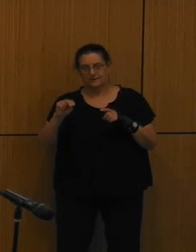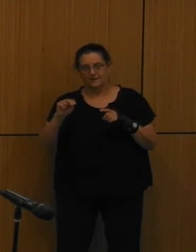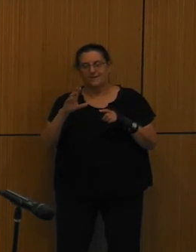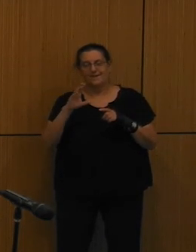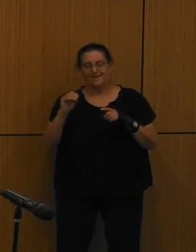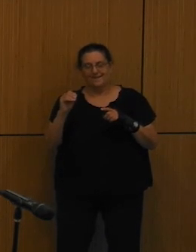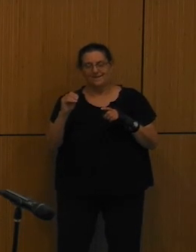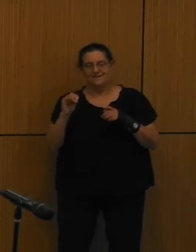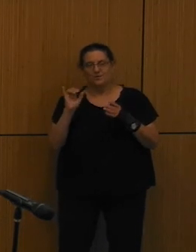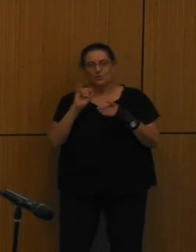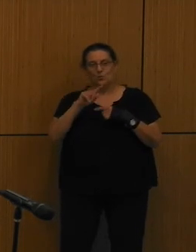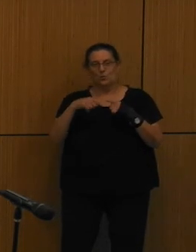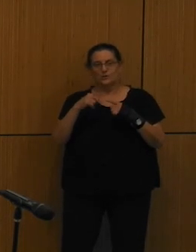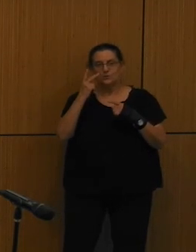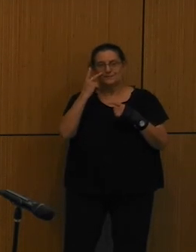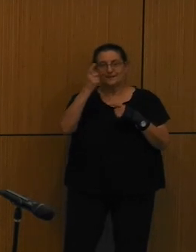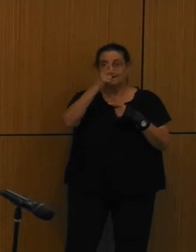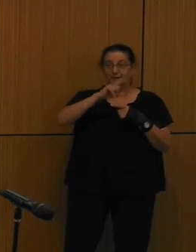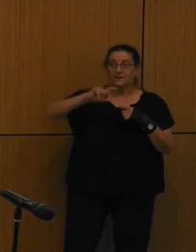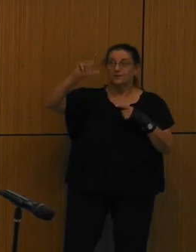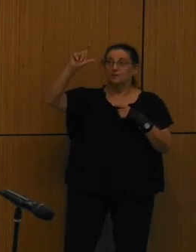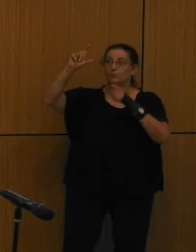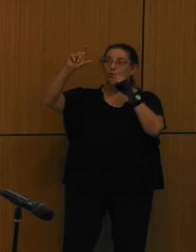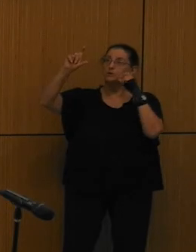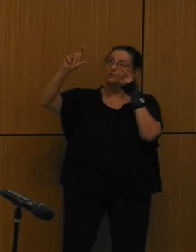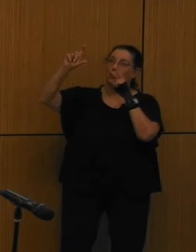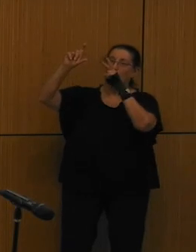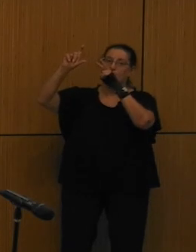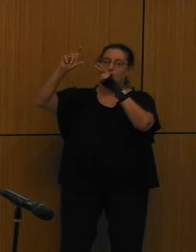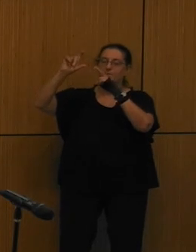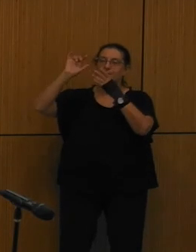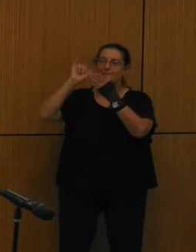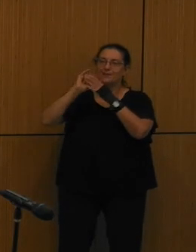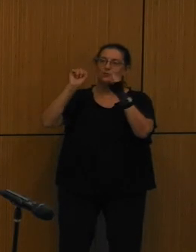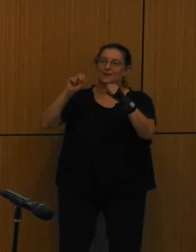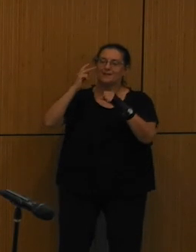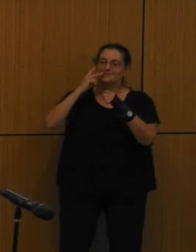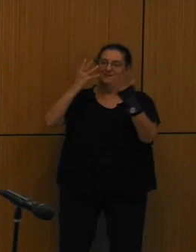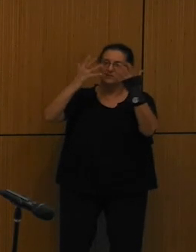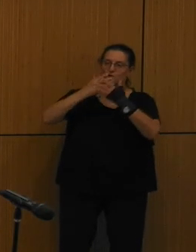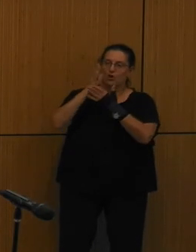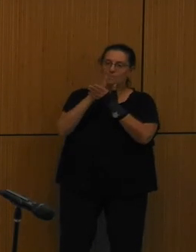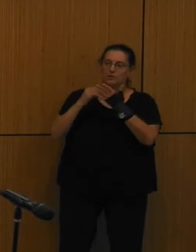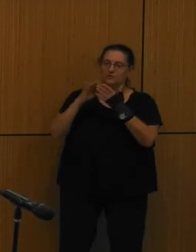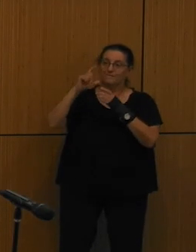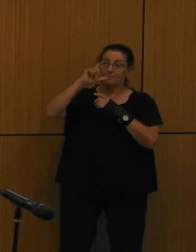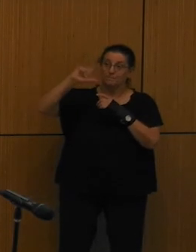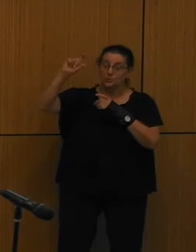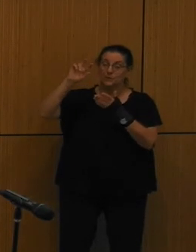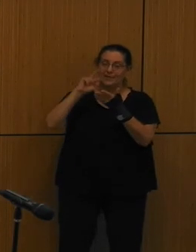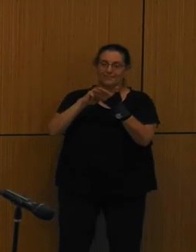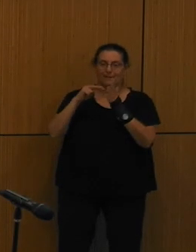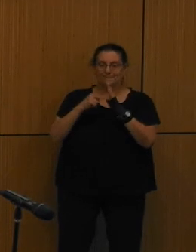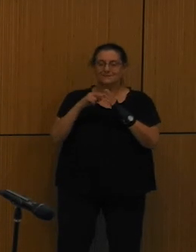when you look up at the moon at night, our lava flows. All right. We didn't know that for sure until we had actual samples.